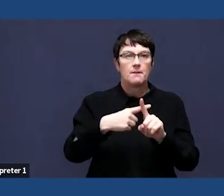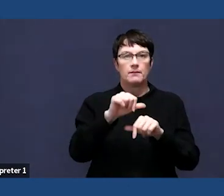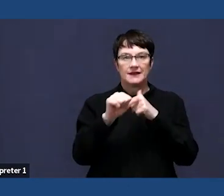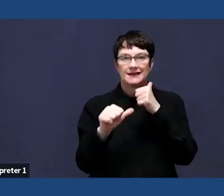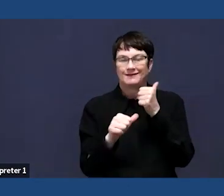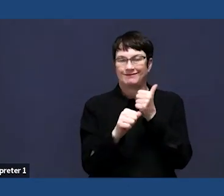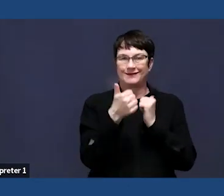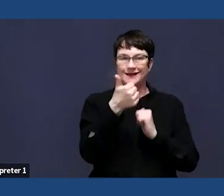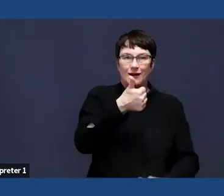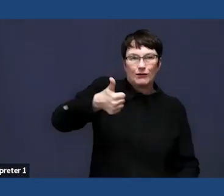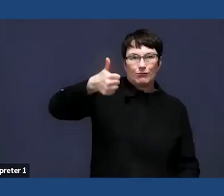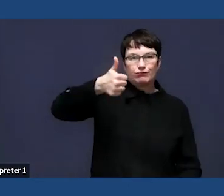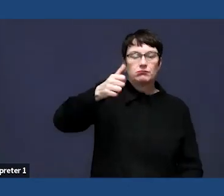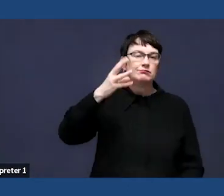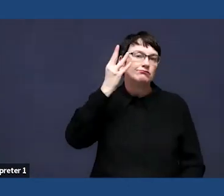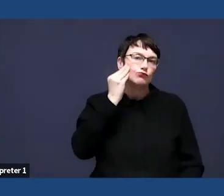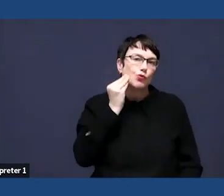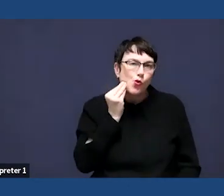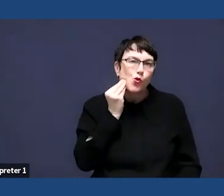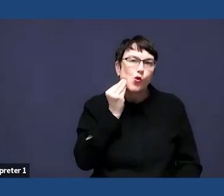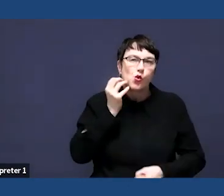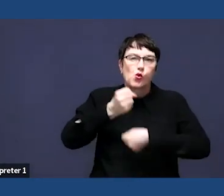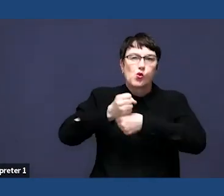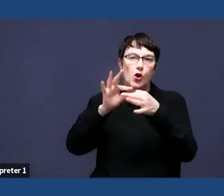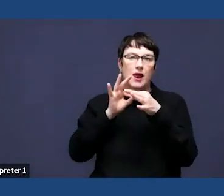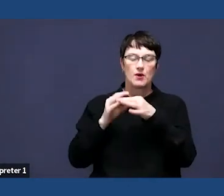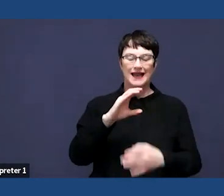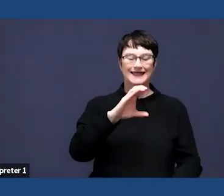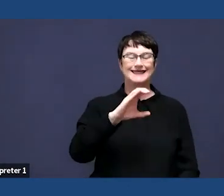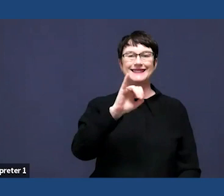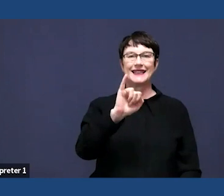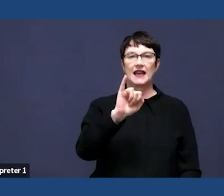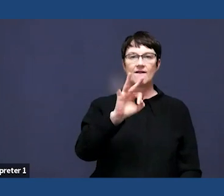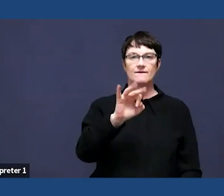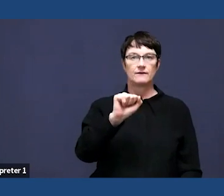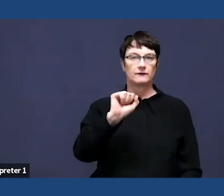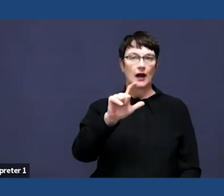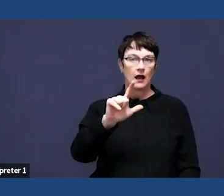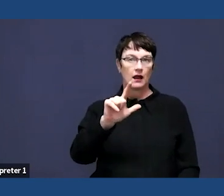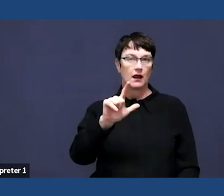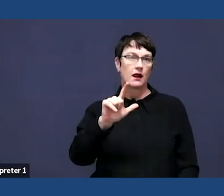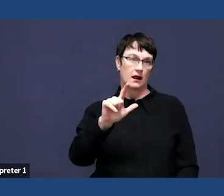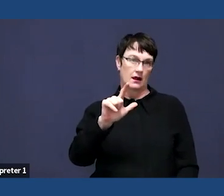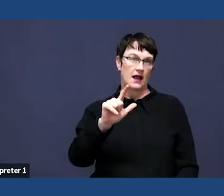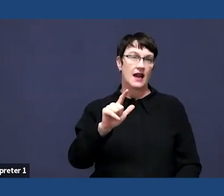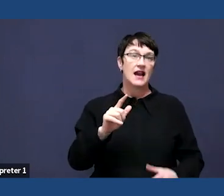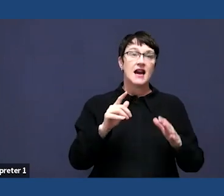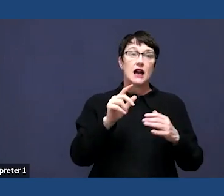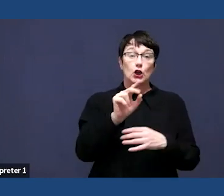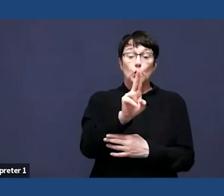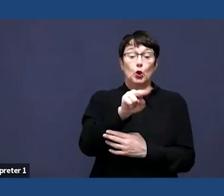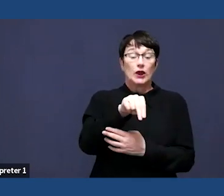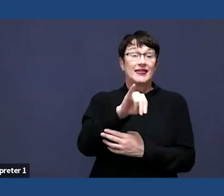What will be gained bypassing this treaty? And what do we lose if we don't do it?